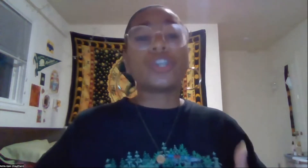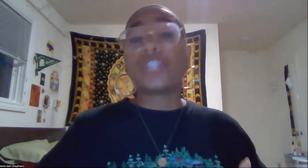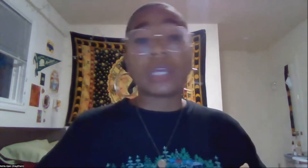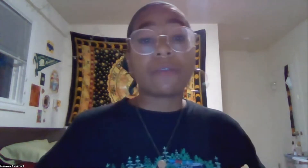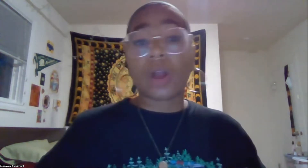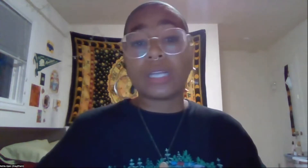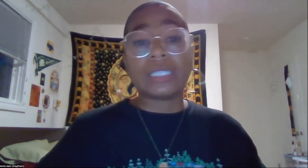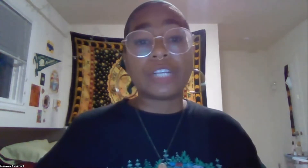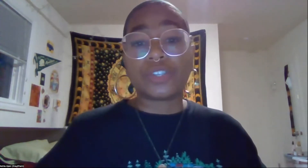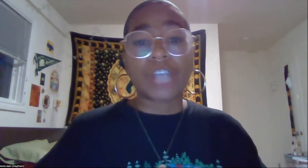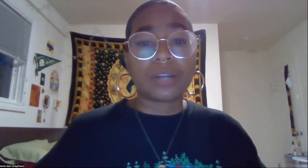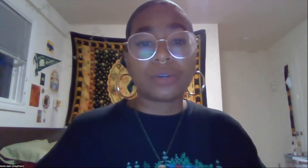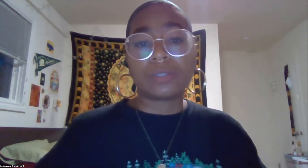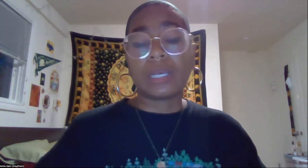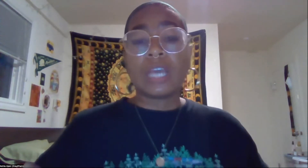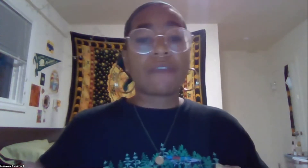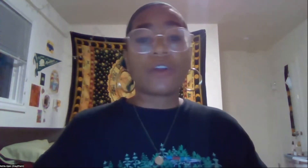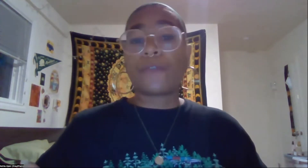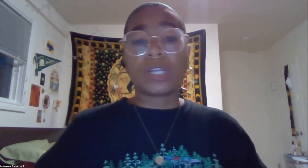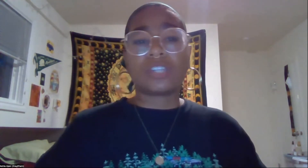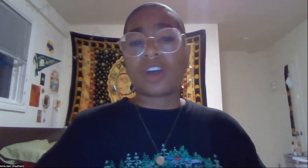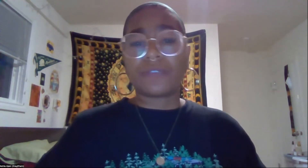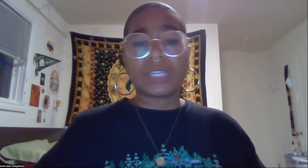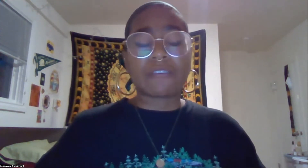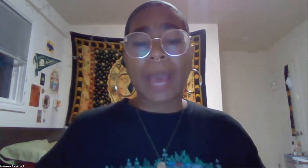cushioning for our endangered shadows. never afforded the softness